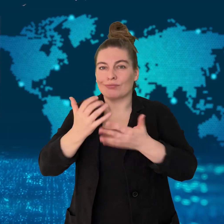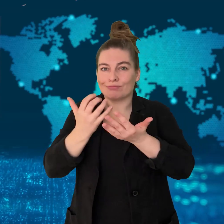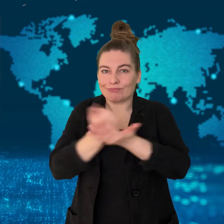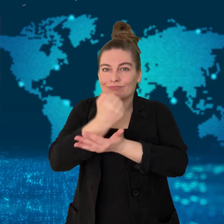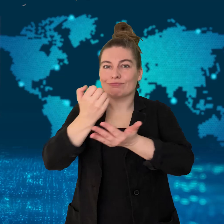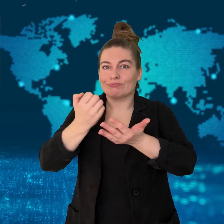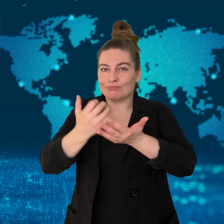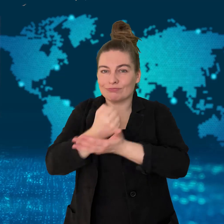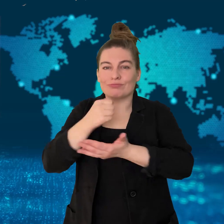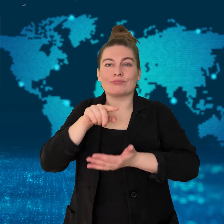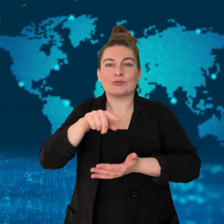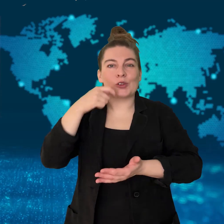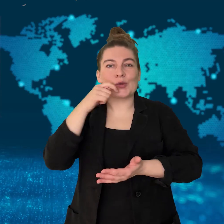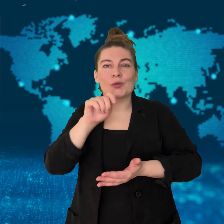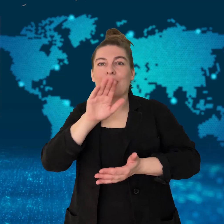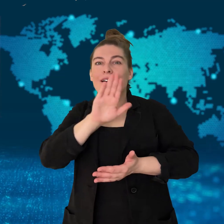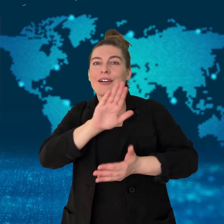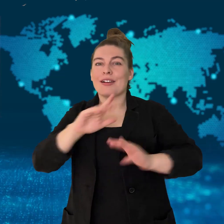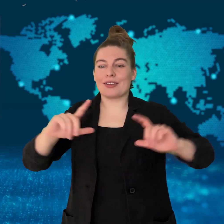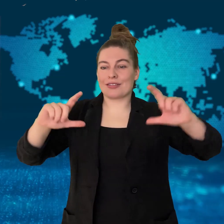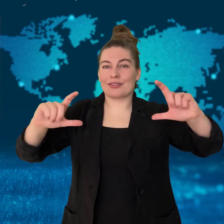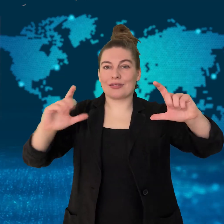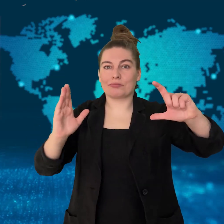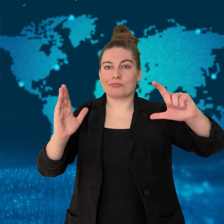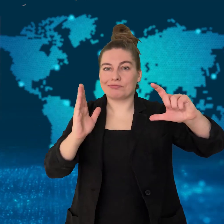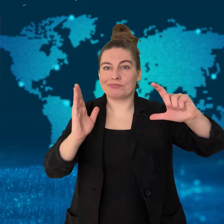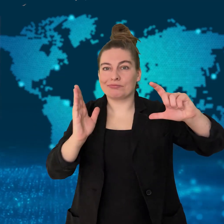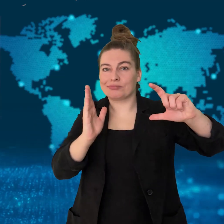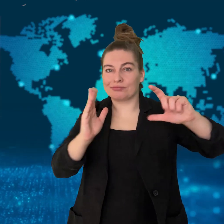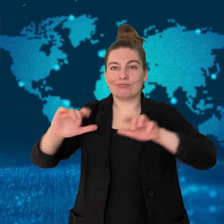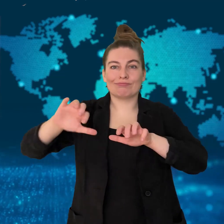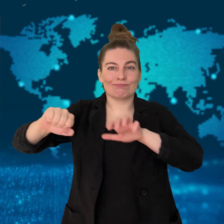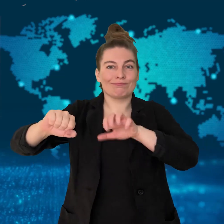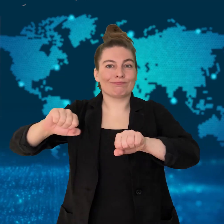drones that targeted Russia.